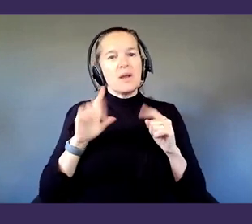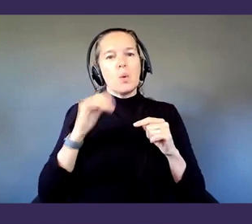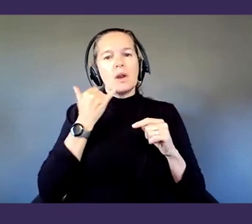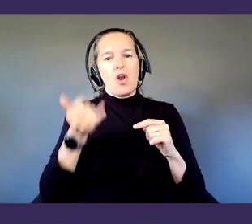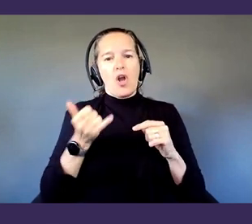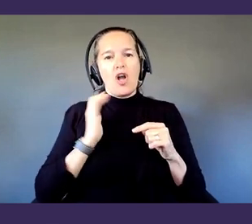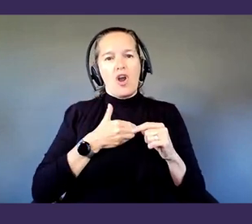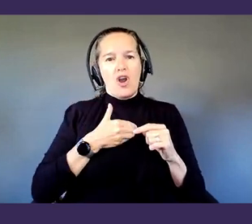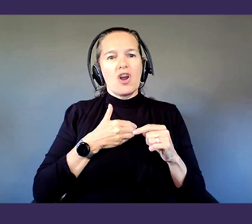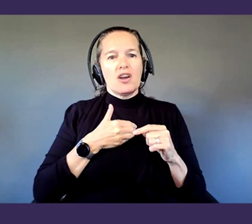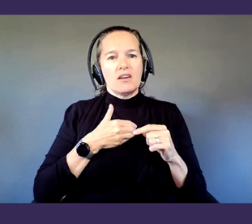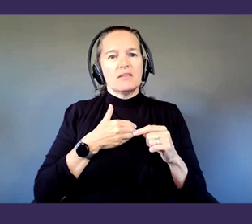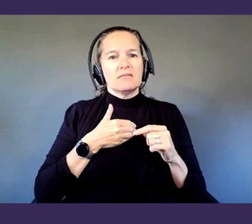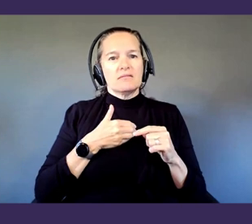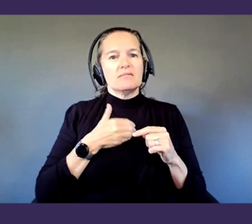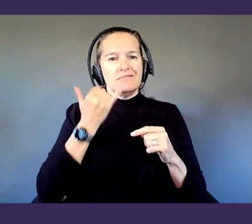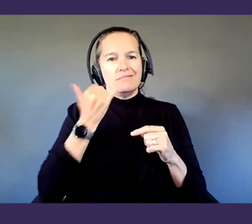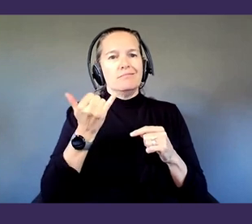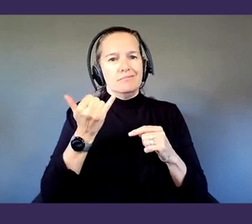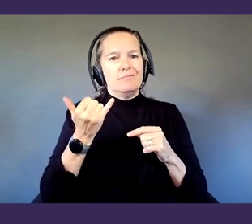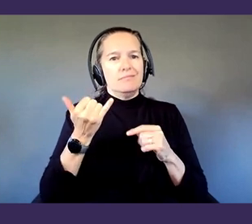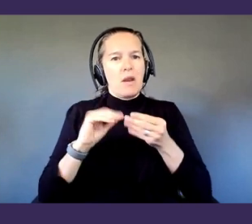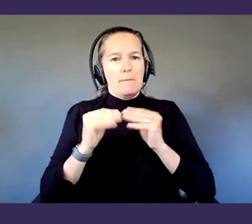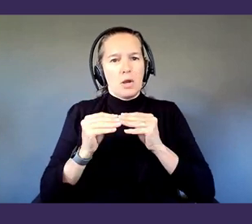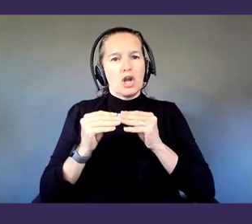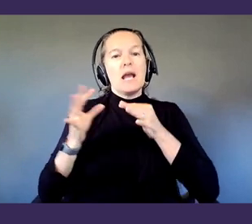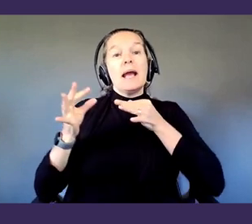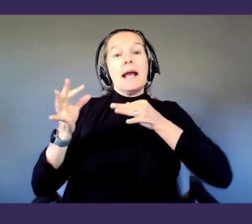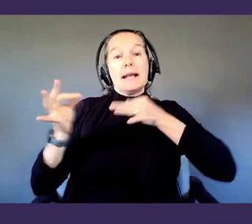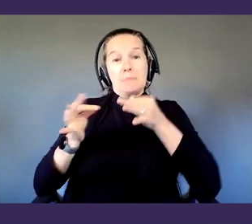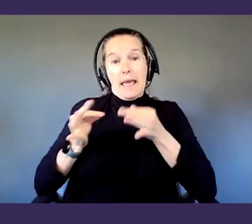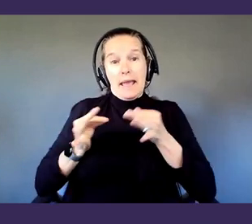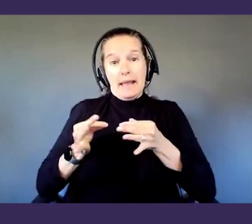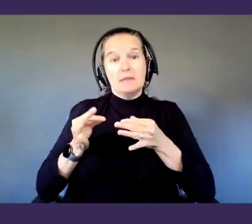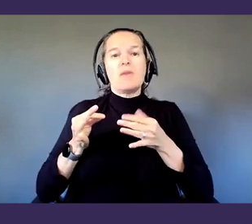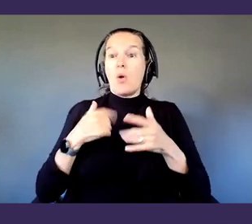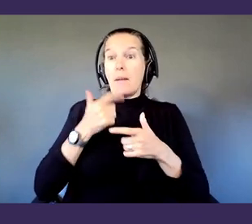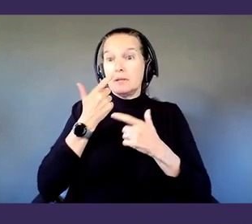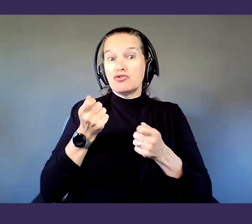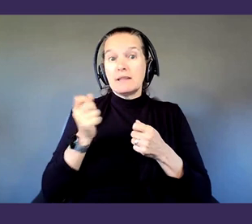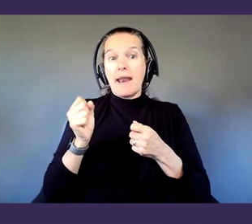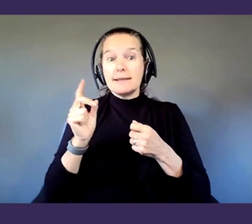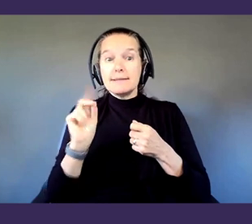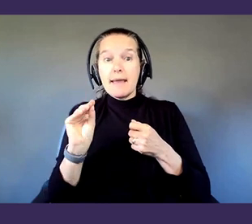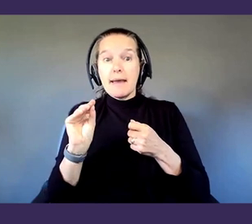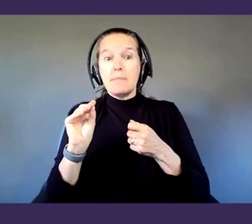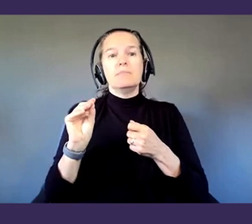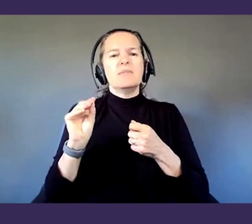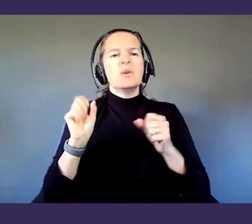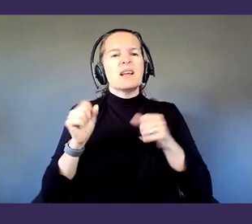and explain to them that you are interested in supported decision-making. You can even explain to them that you attended this webinar